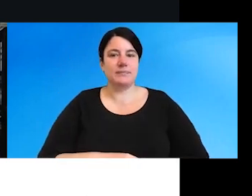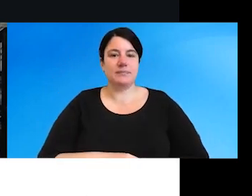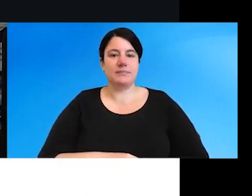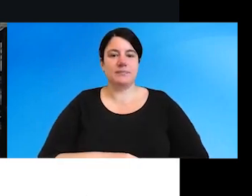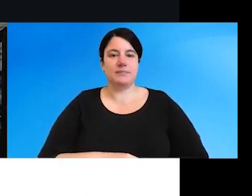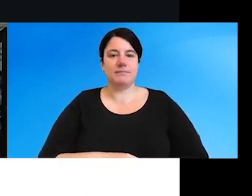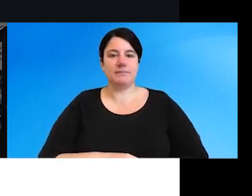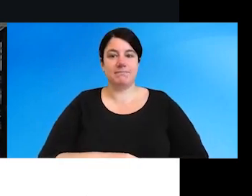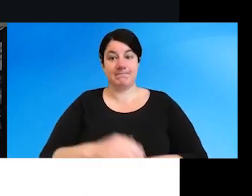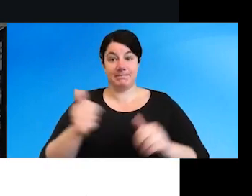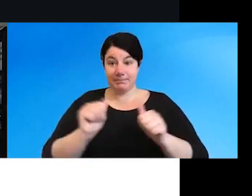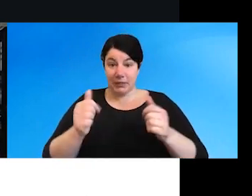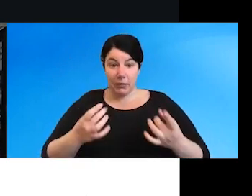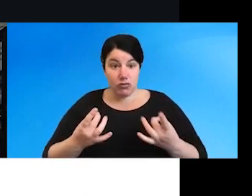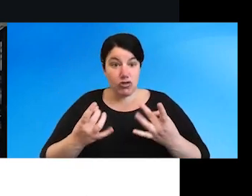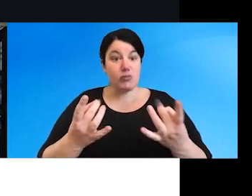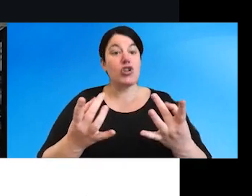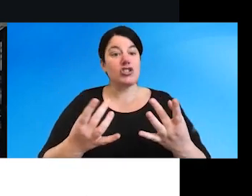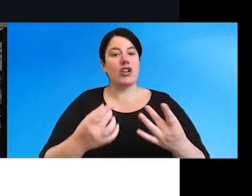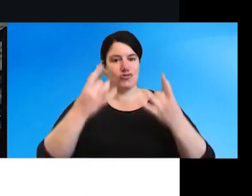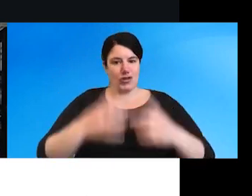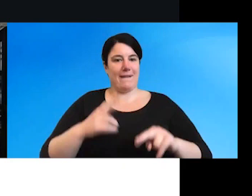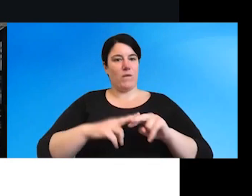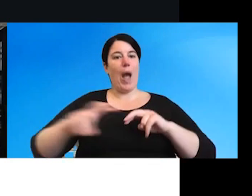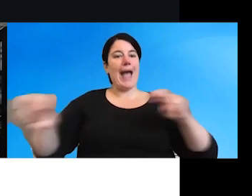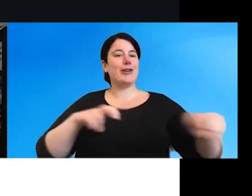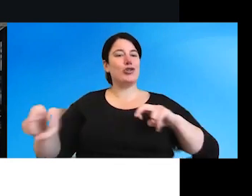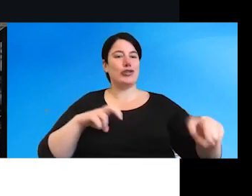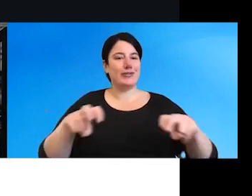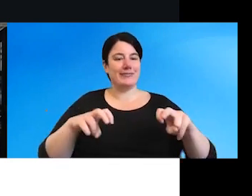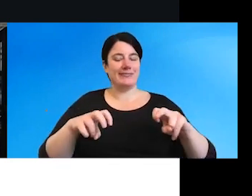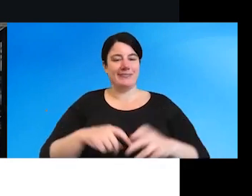our preparation and we're ready for action. And this slide has a